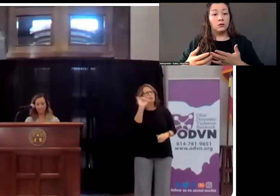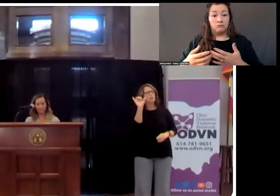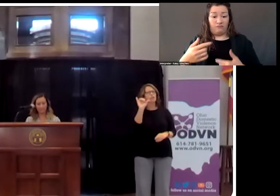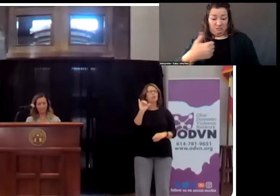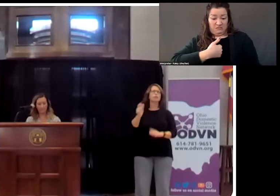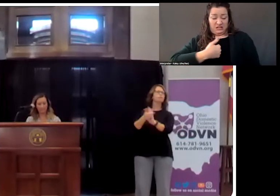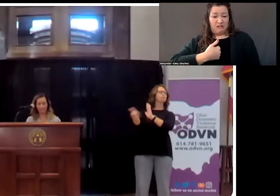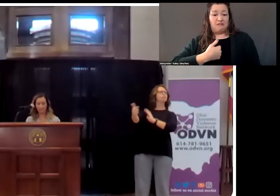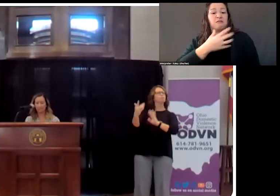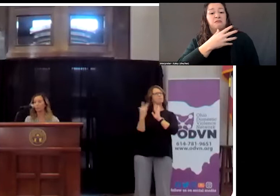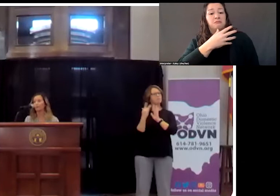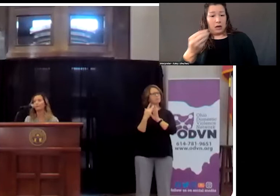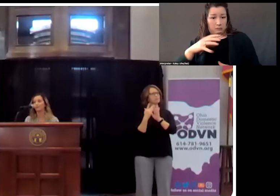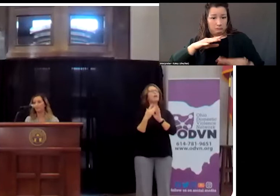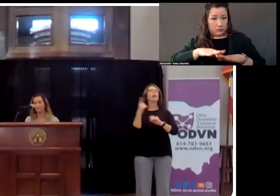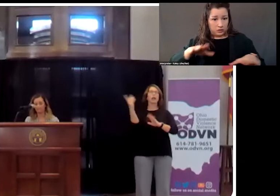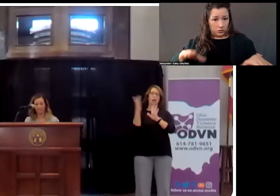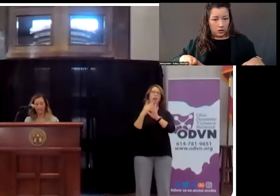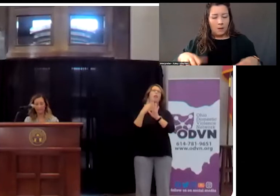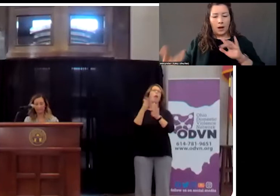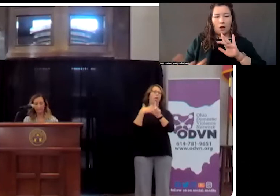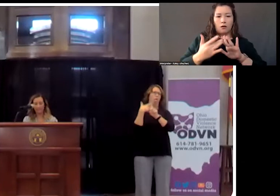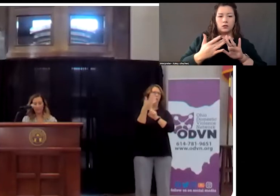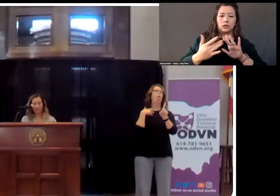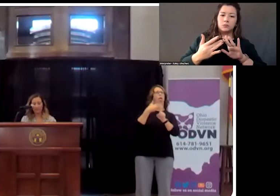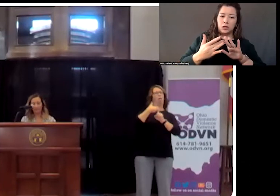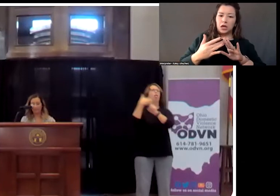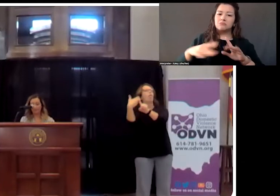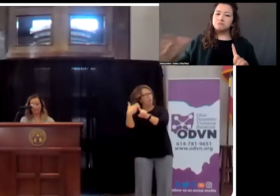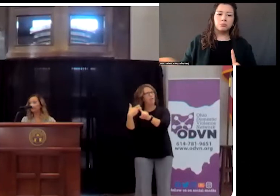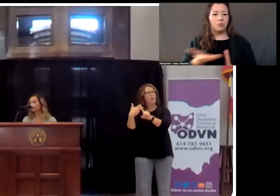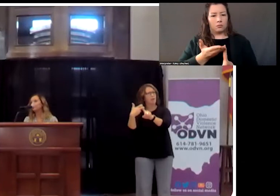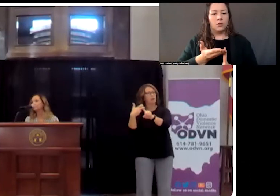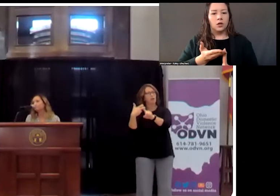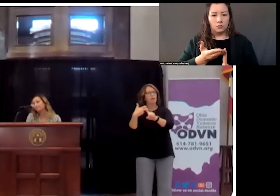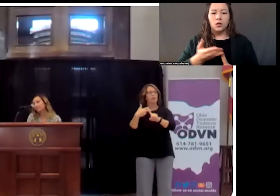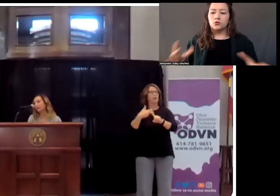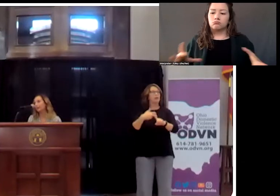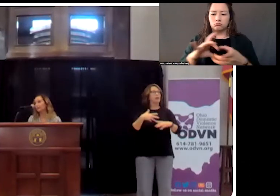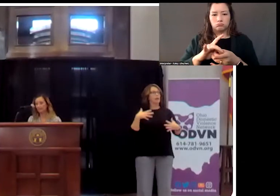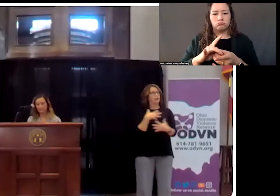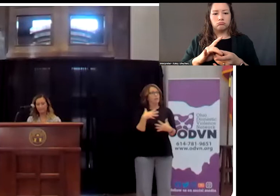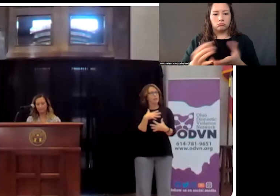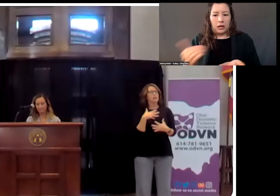He had made contact with me and persuaded me to take him back and out of fear. I agreed.